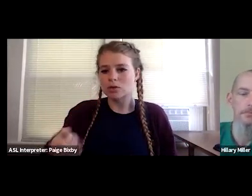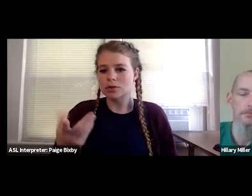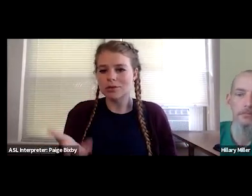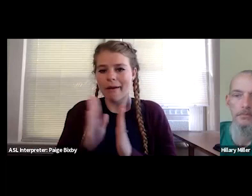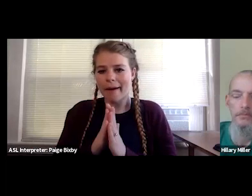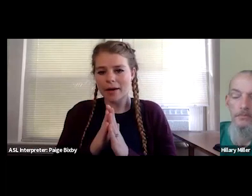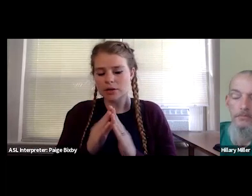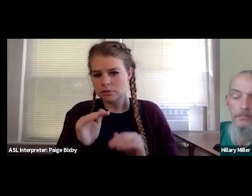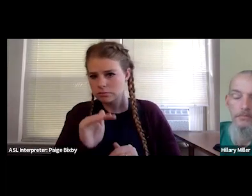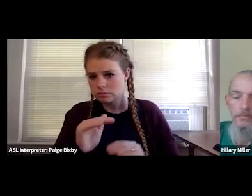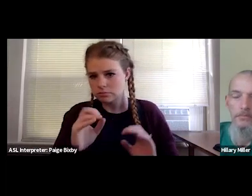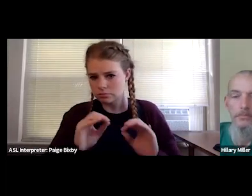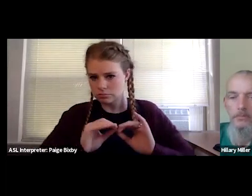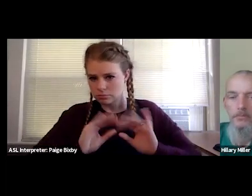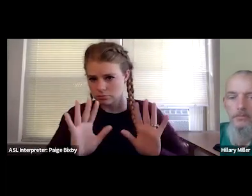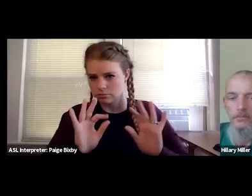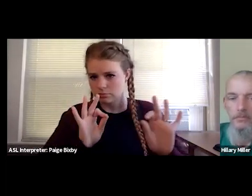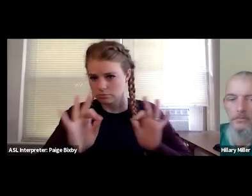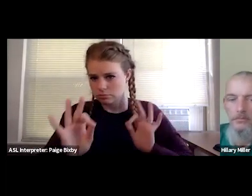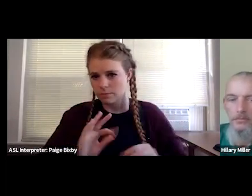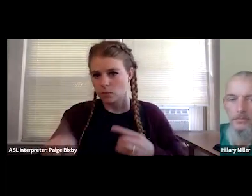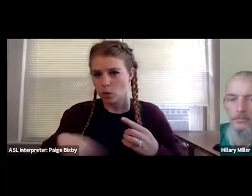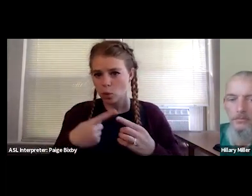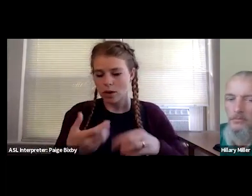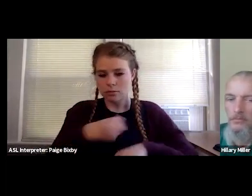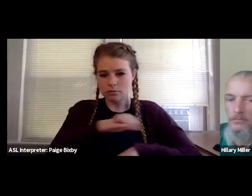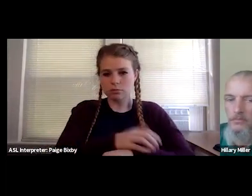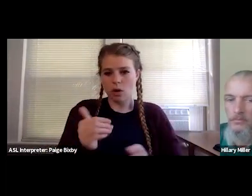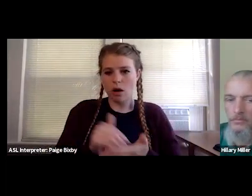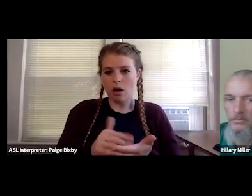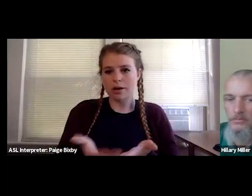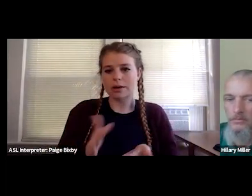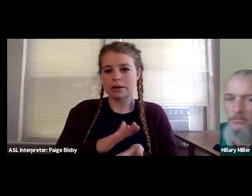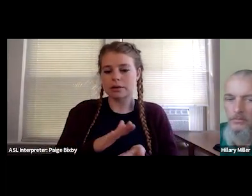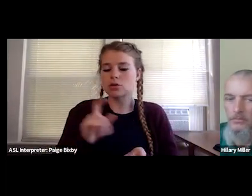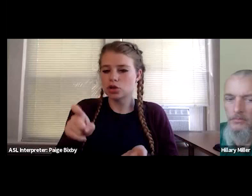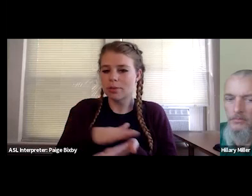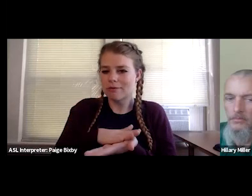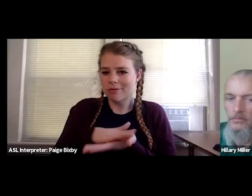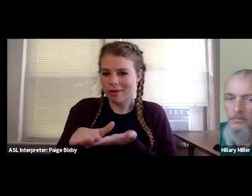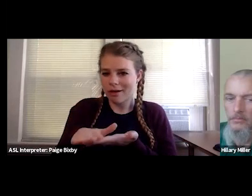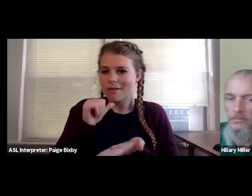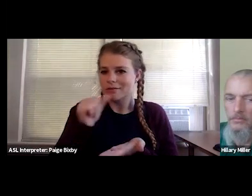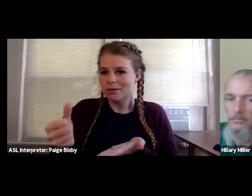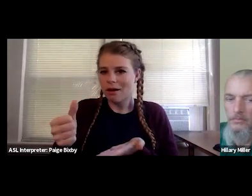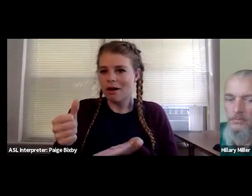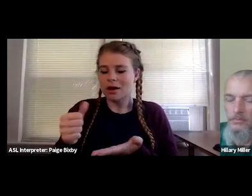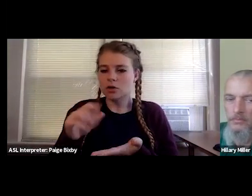to make sure that the person's aware when they're putting the Coban back on to make sure it's kind of flat. So it's, you know, not gonna necessarily cause a tourniquet